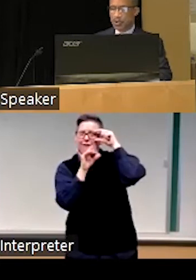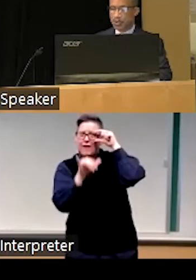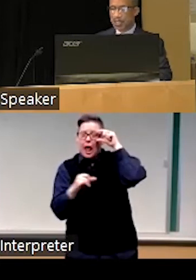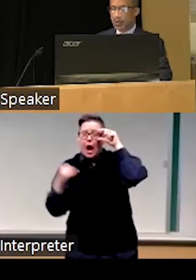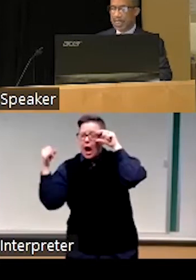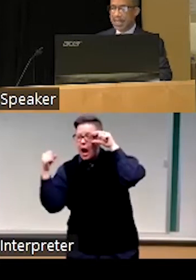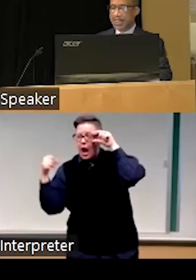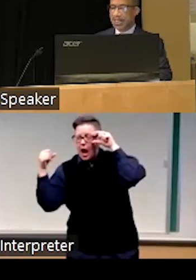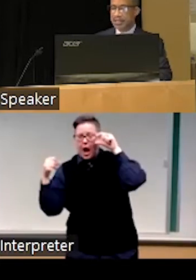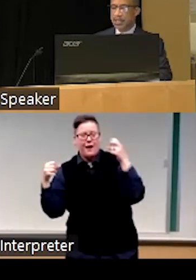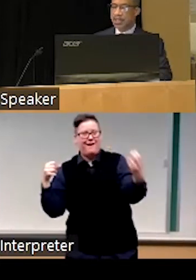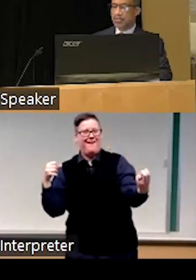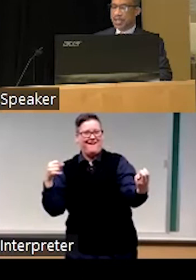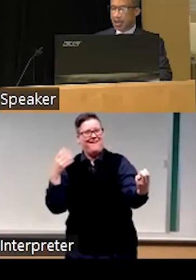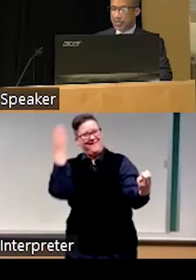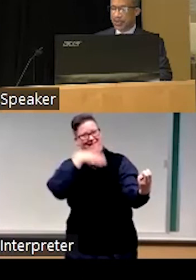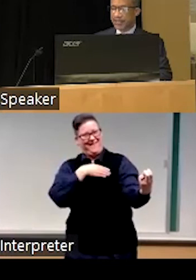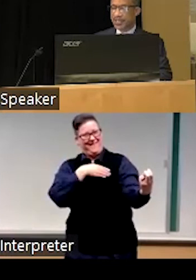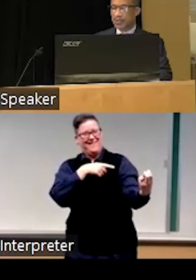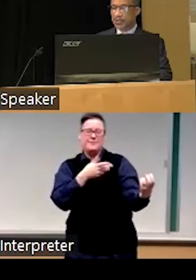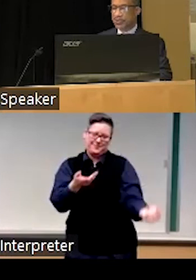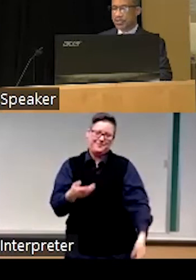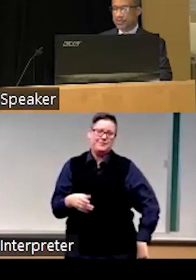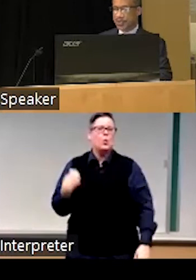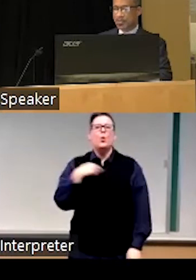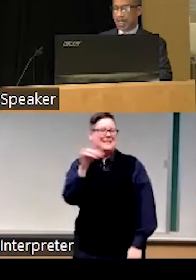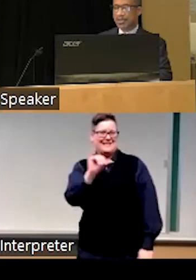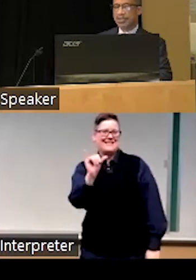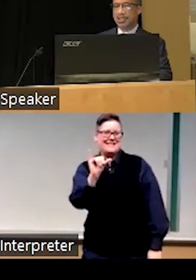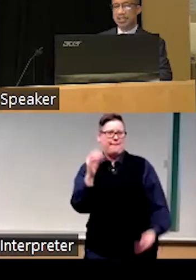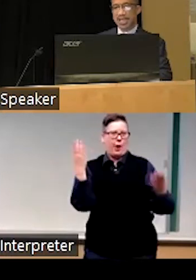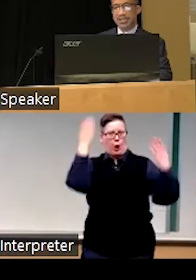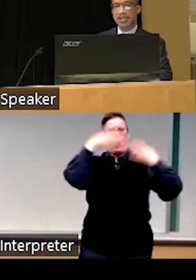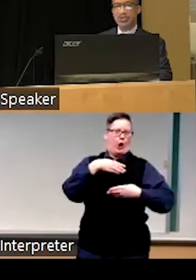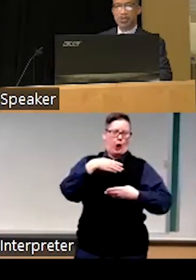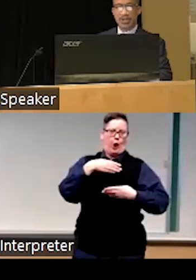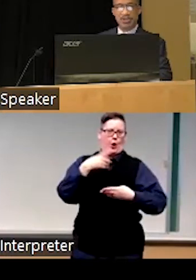see the woman in the way that he does we also have similar sorts of specs and it takes introspection